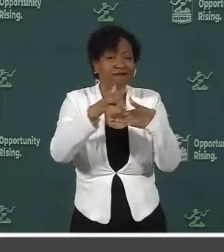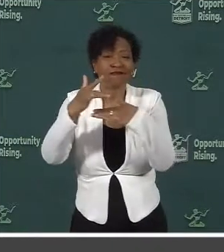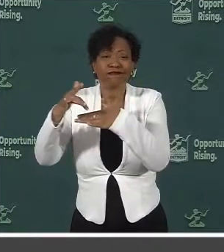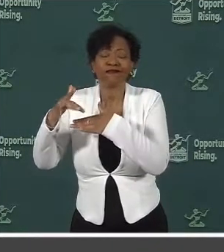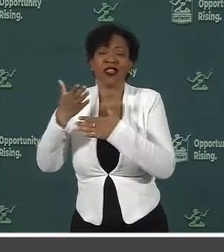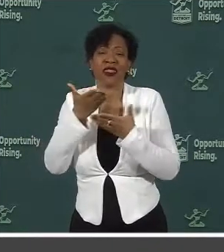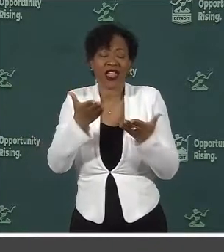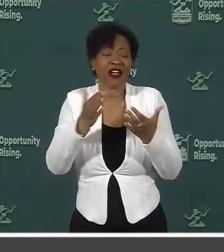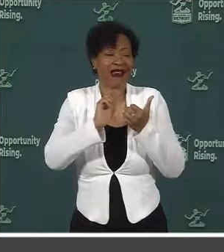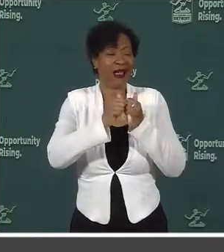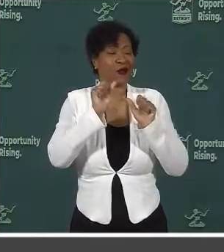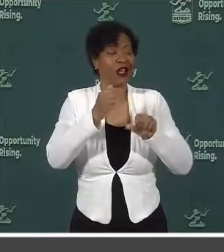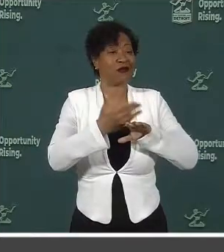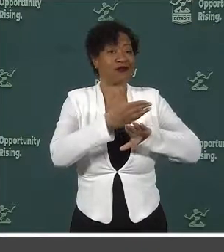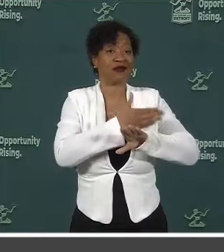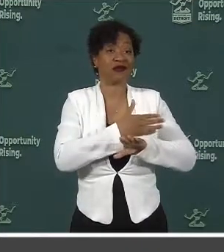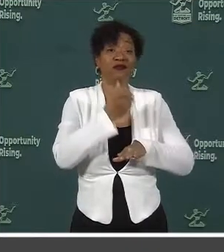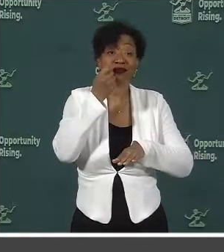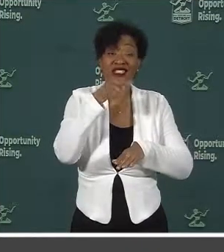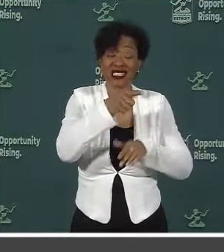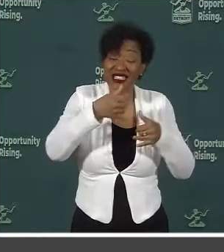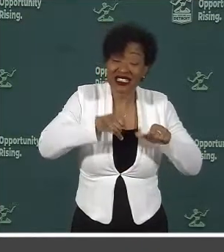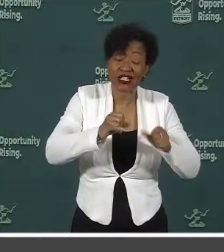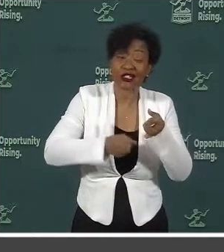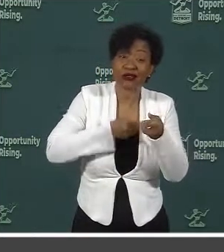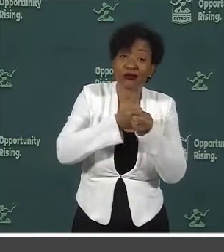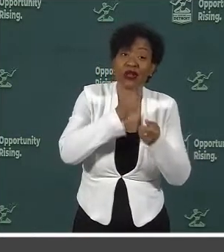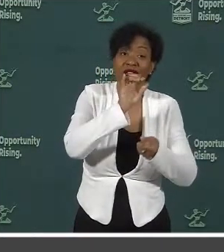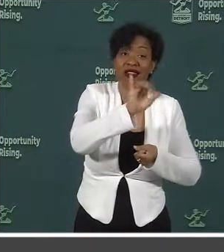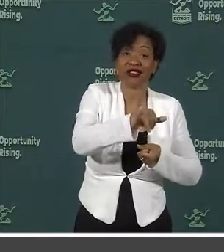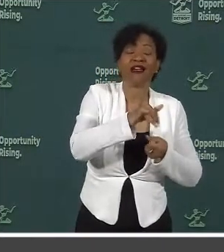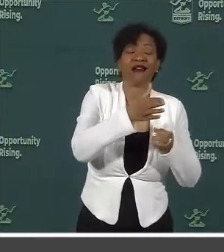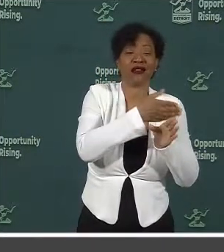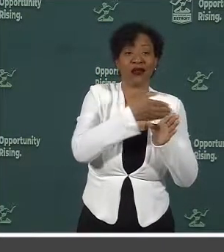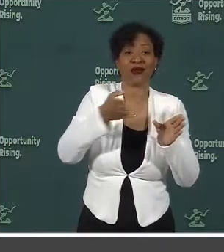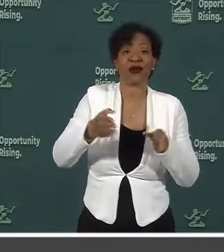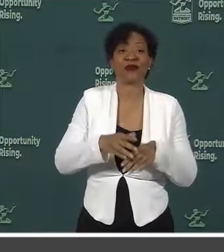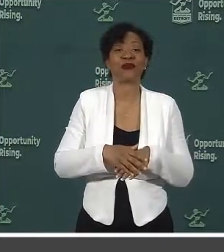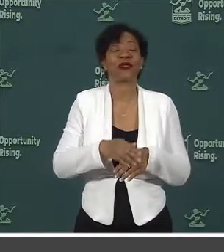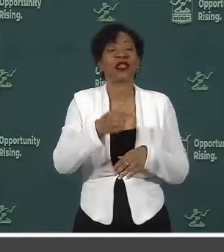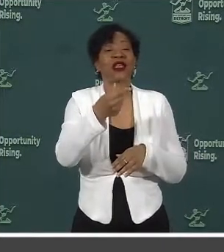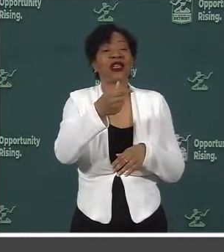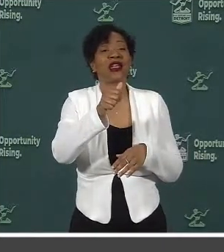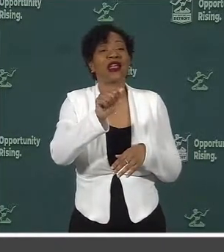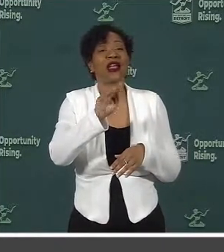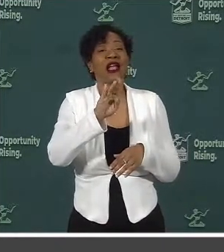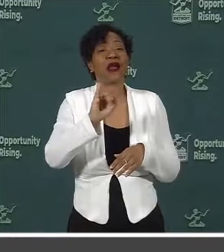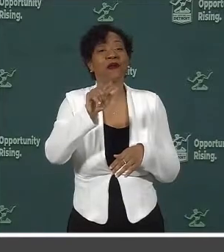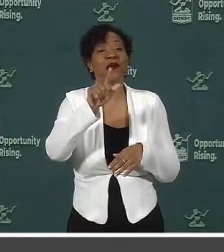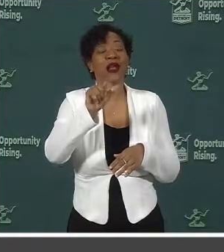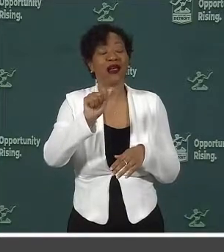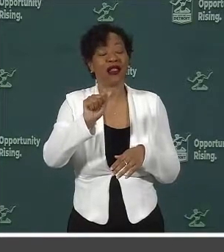CHAMPIONING THE NEIGHBORHOODS GABRIELA SANTIAGO ROMERO HAS IS DOING A GREAT JOB DOWN IN